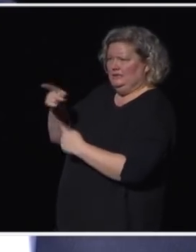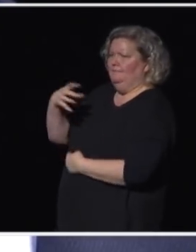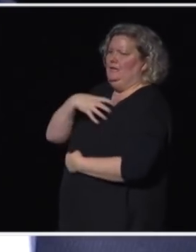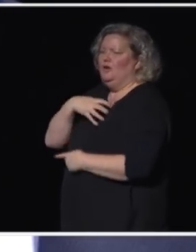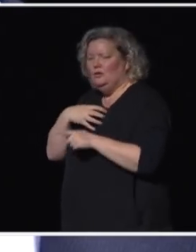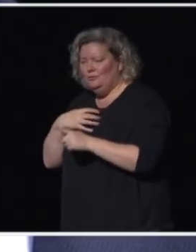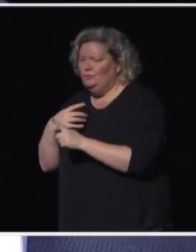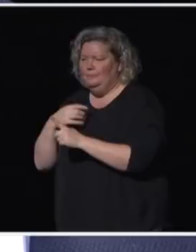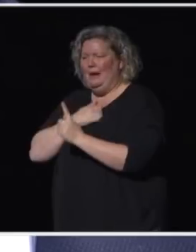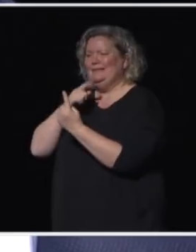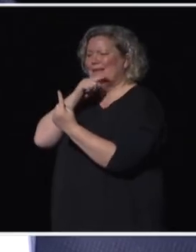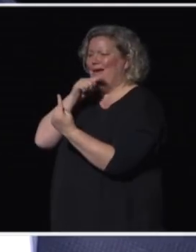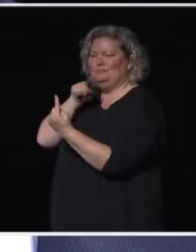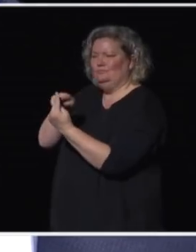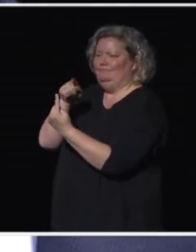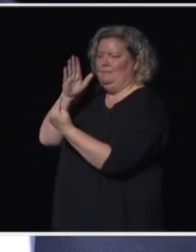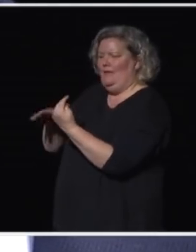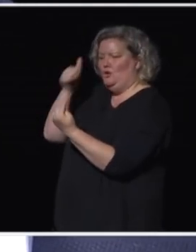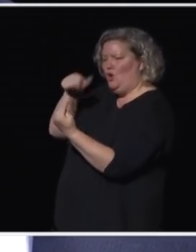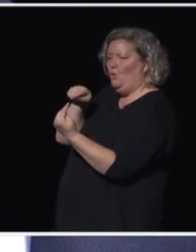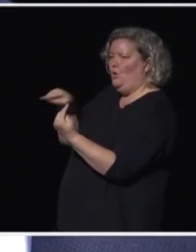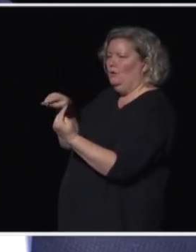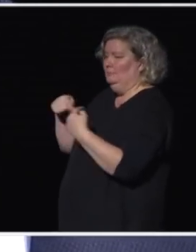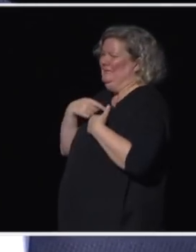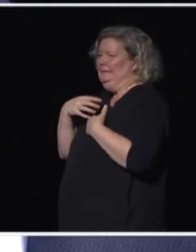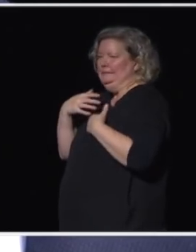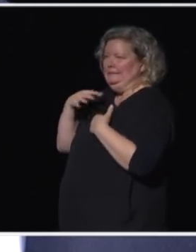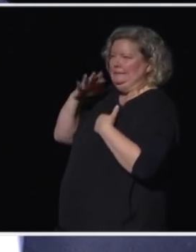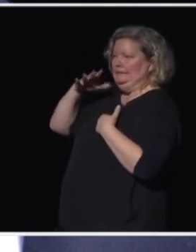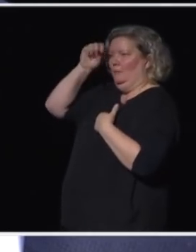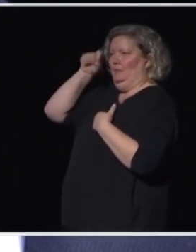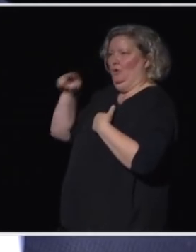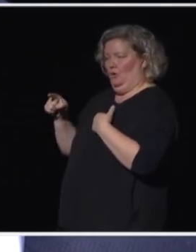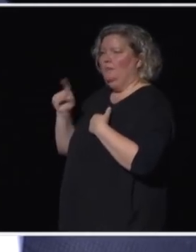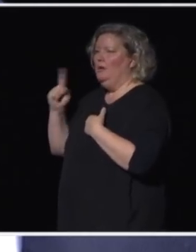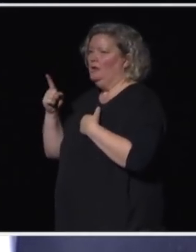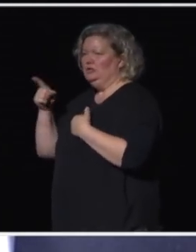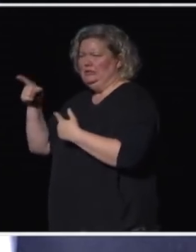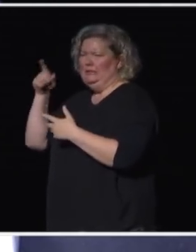I barely knew her, but what I remember is her hard manner, her rough voice.